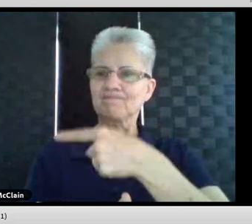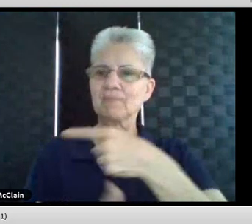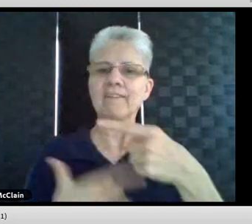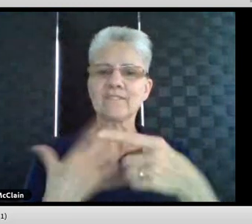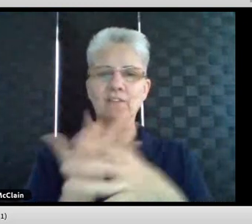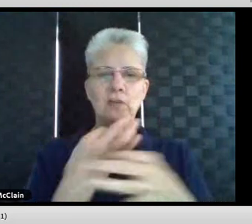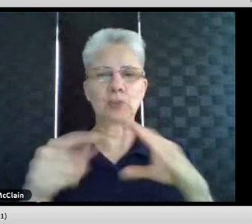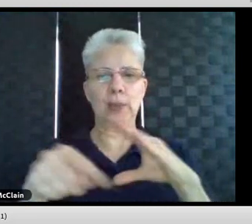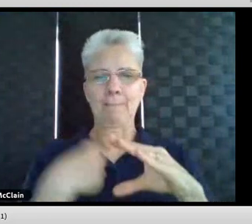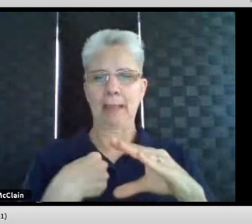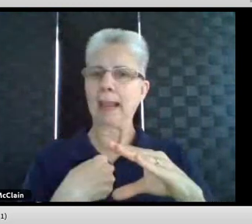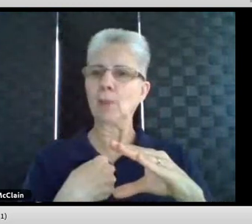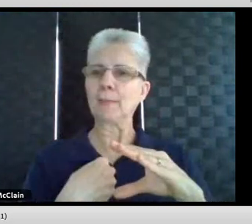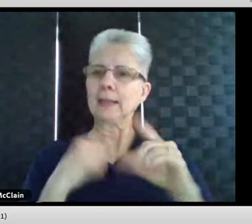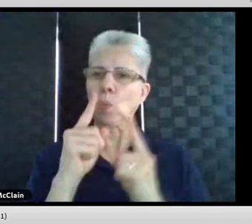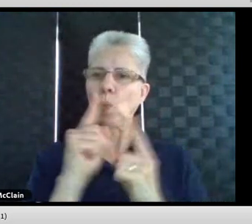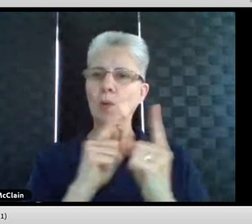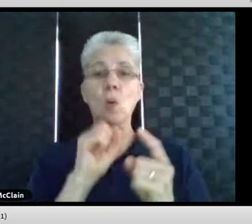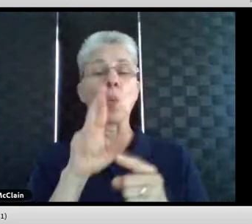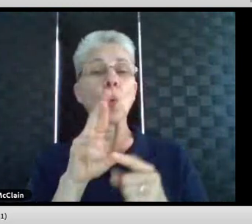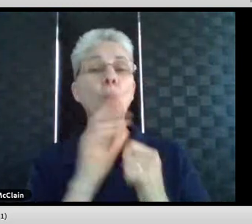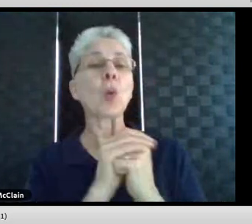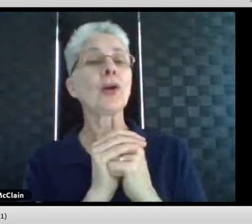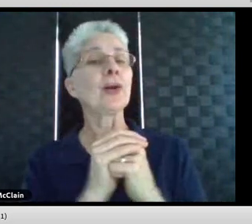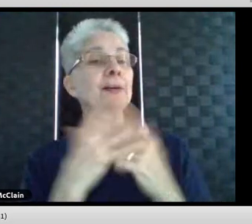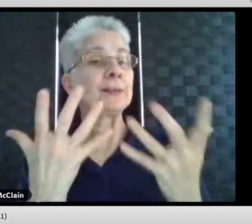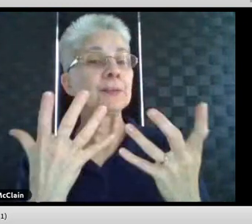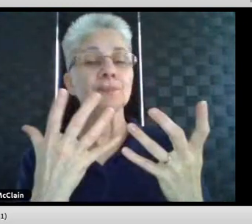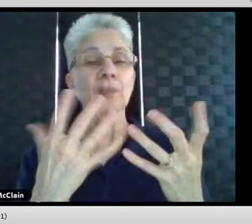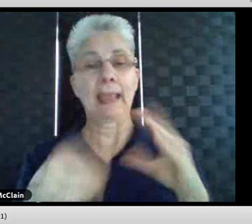to e-mail me directly, or e-mail Taylor,